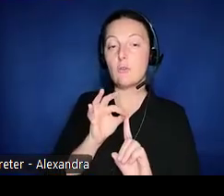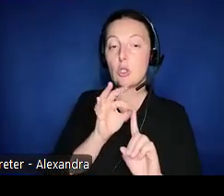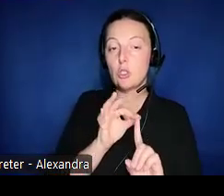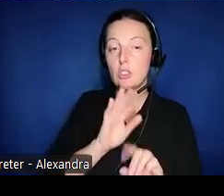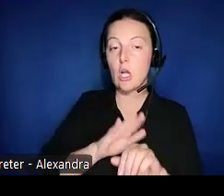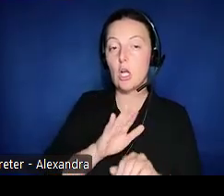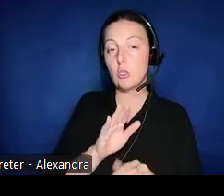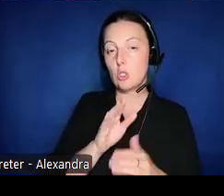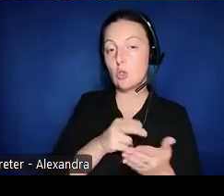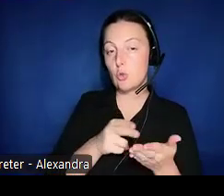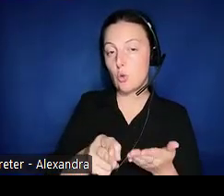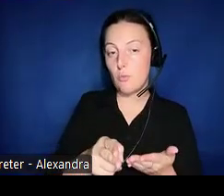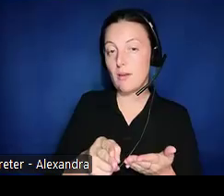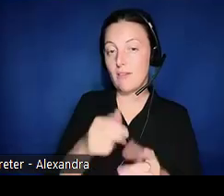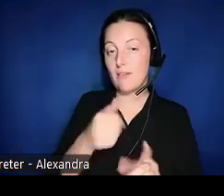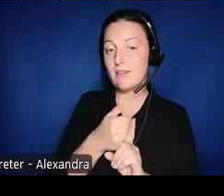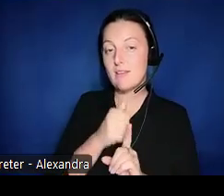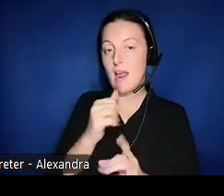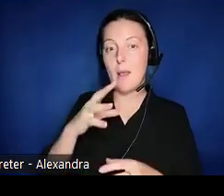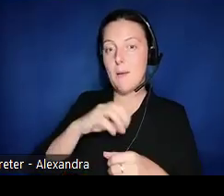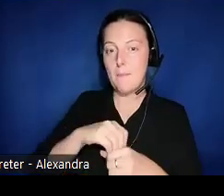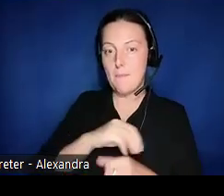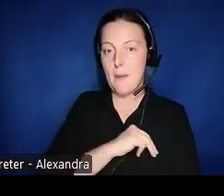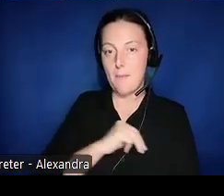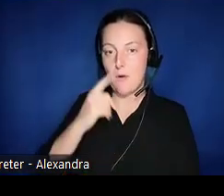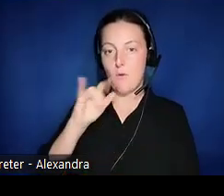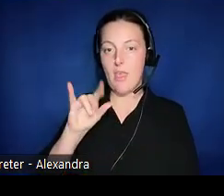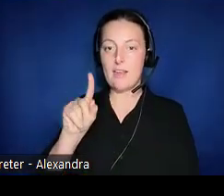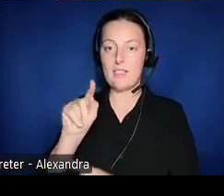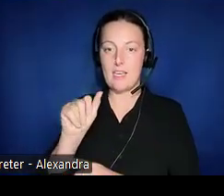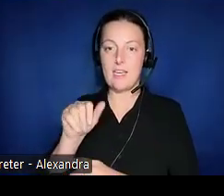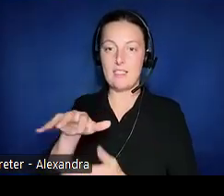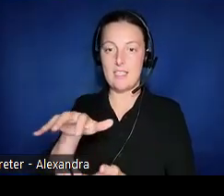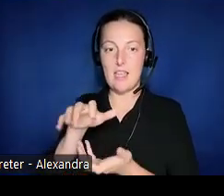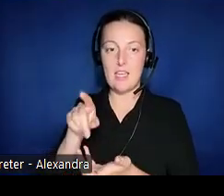is is just an odd thing to think about. Um, and it's its usefulness doesn't become obvious until